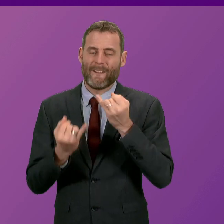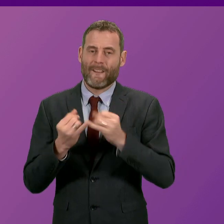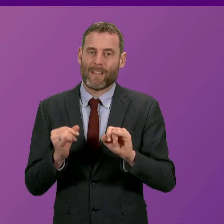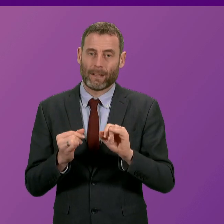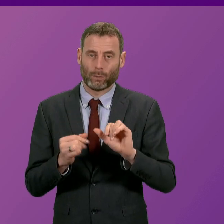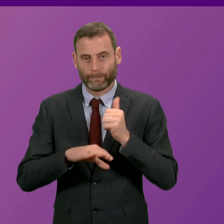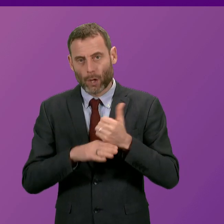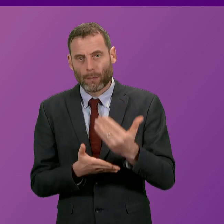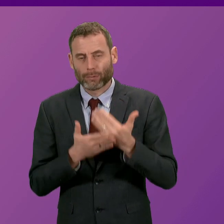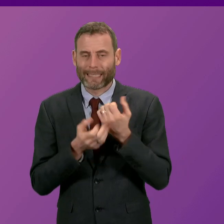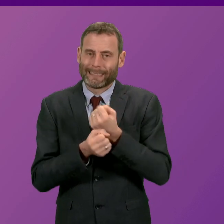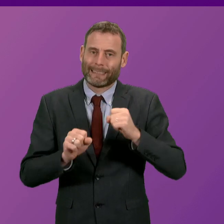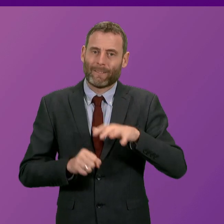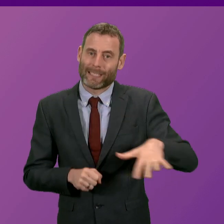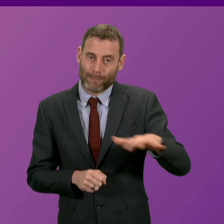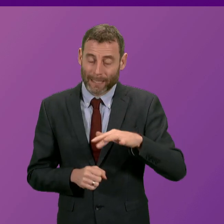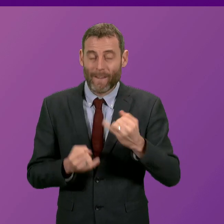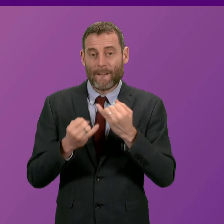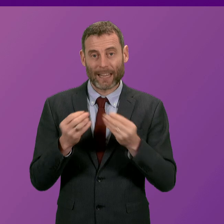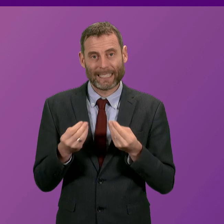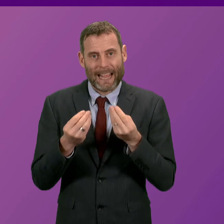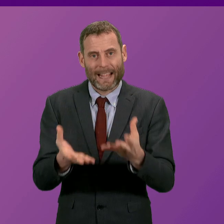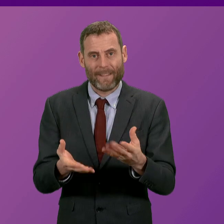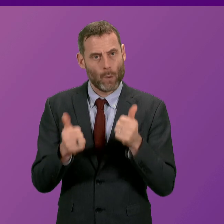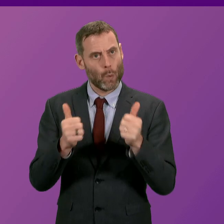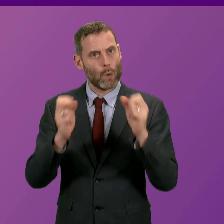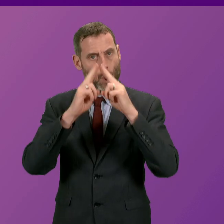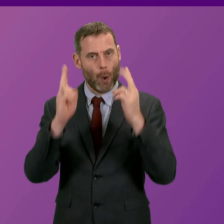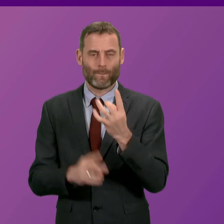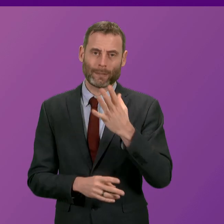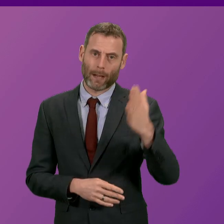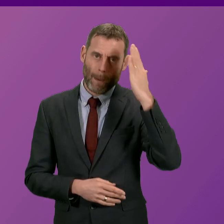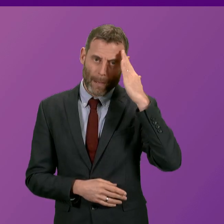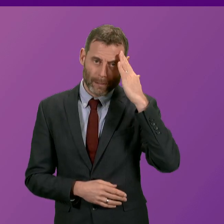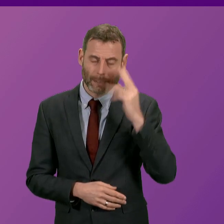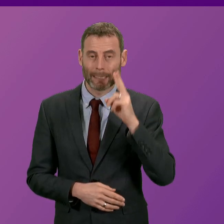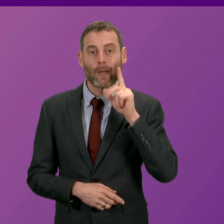adequate housing for single mothers and failing to tackle women’s health inequalities. Is the First